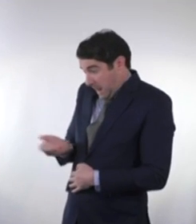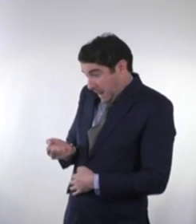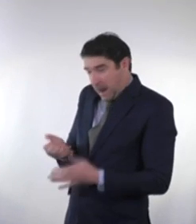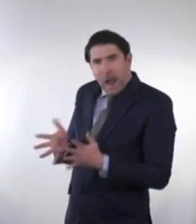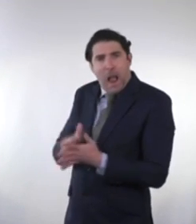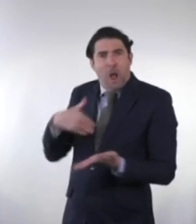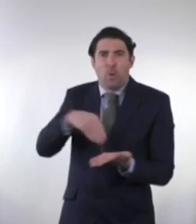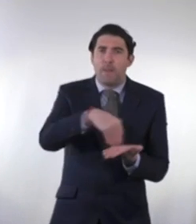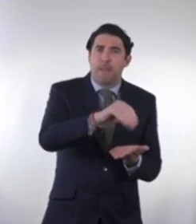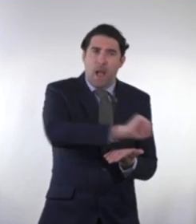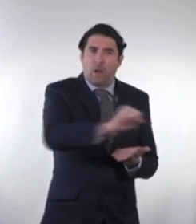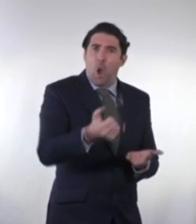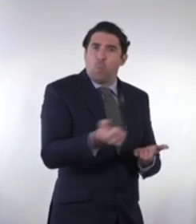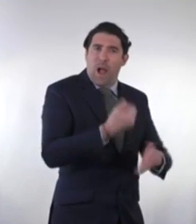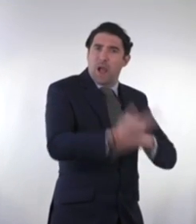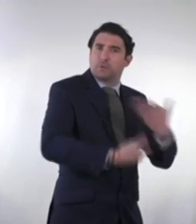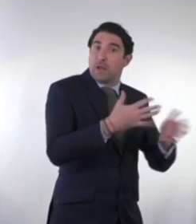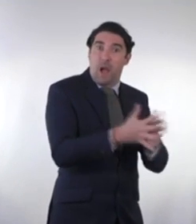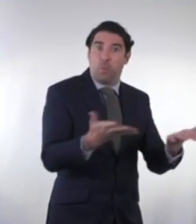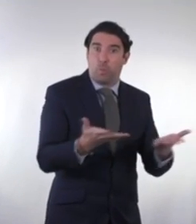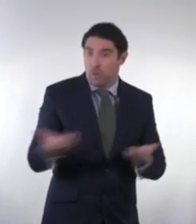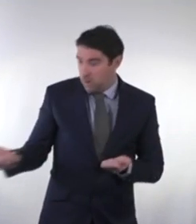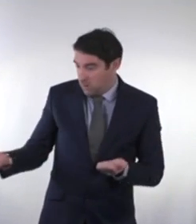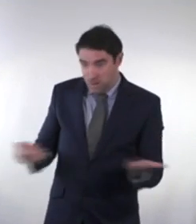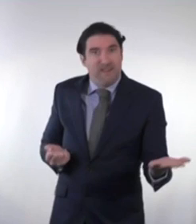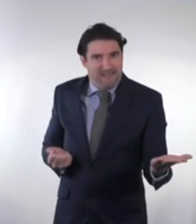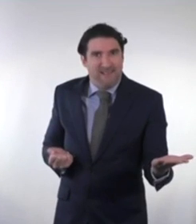are doing. I hope she will also encourage her constituents that the best thing we can all do